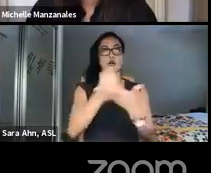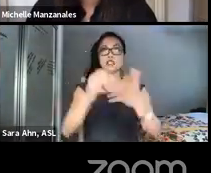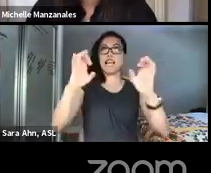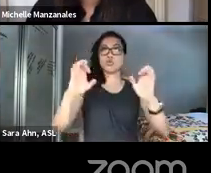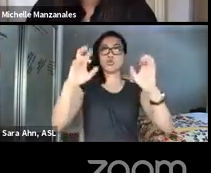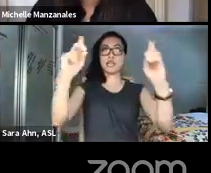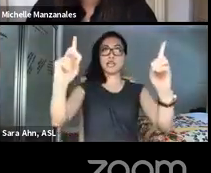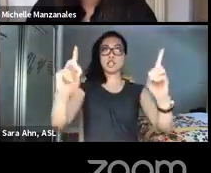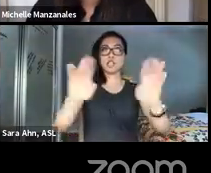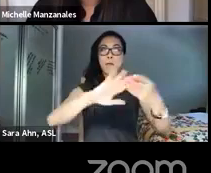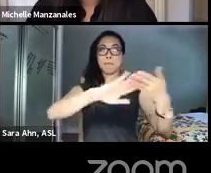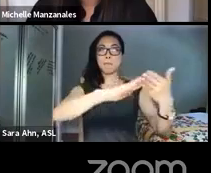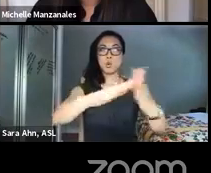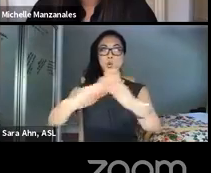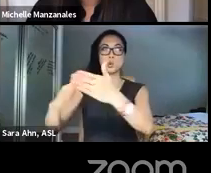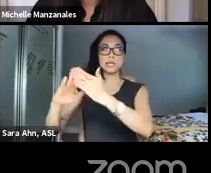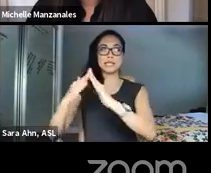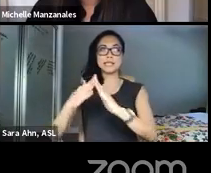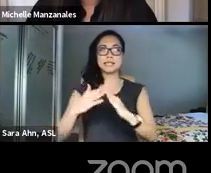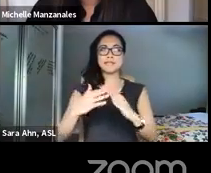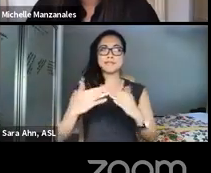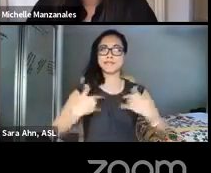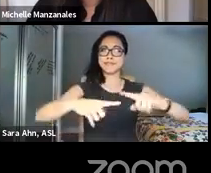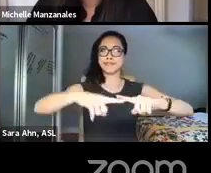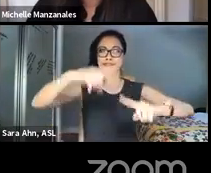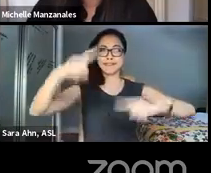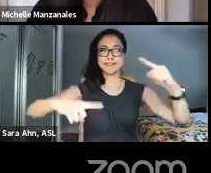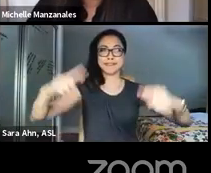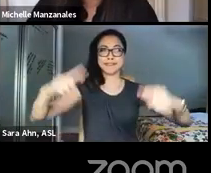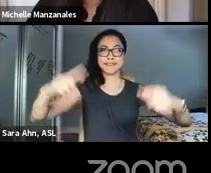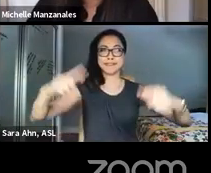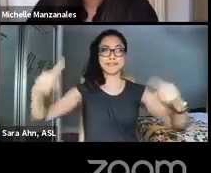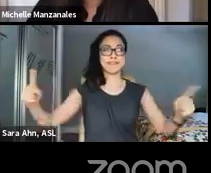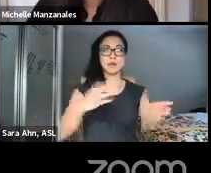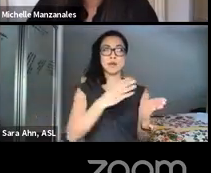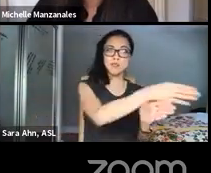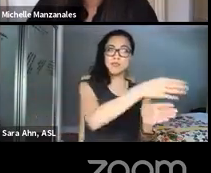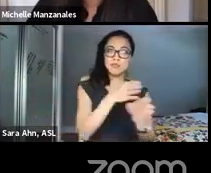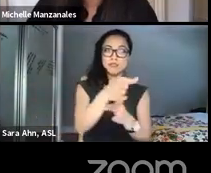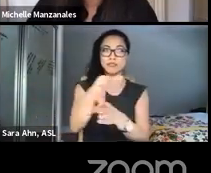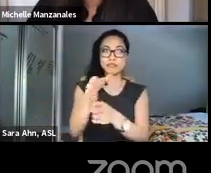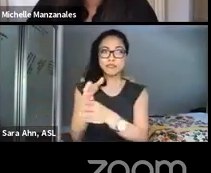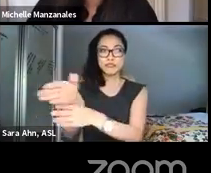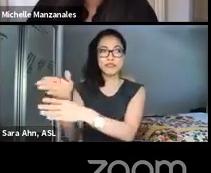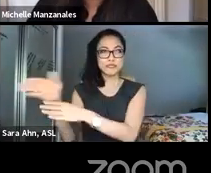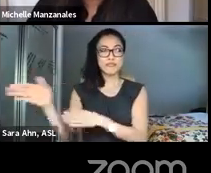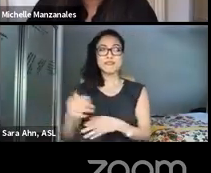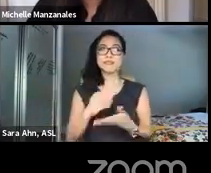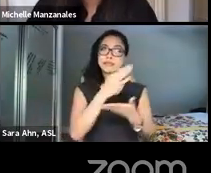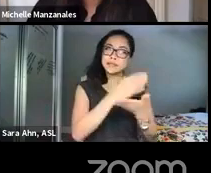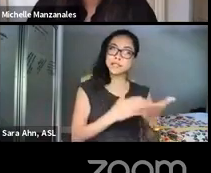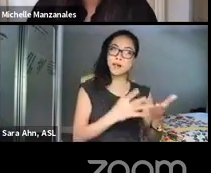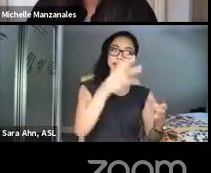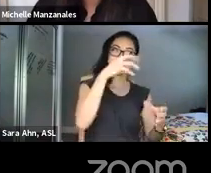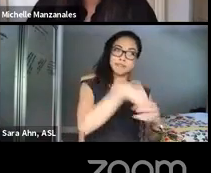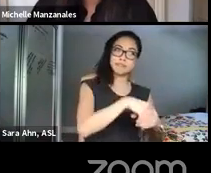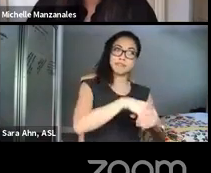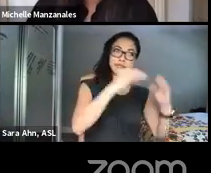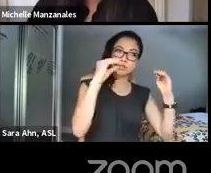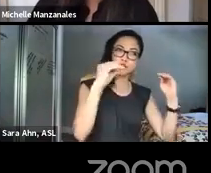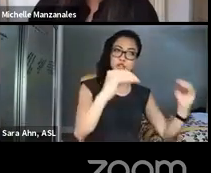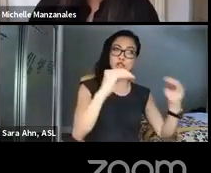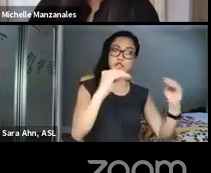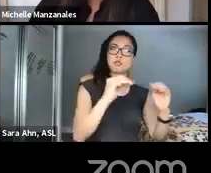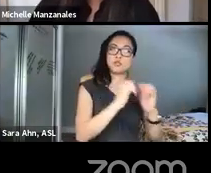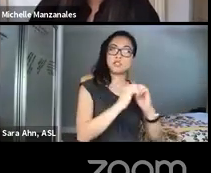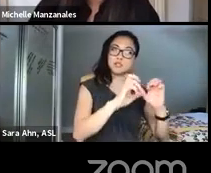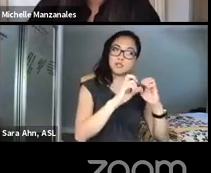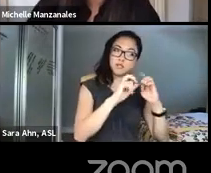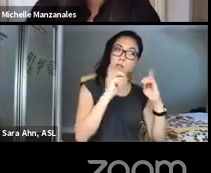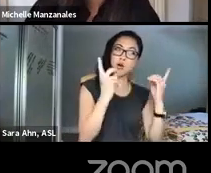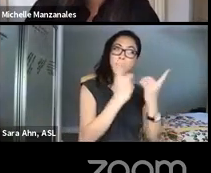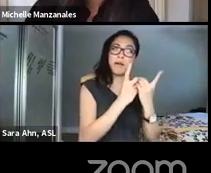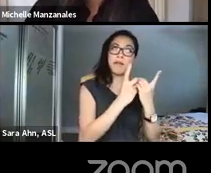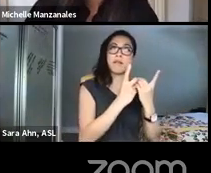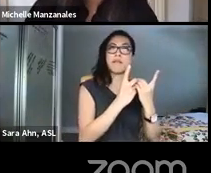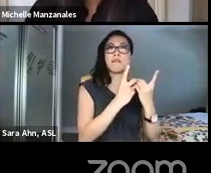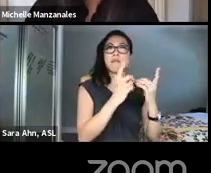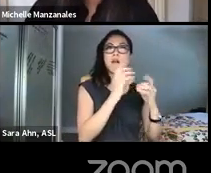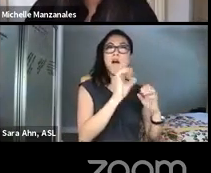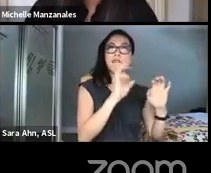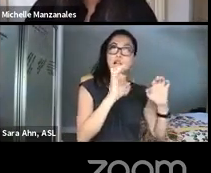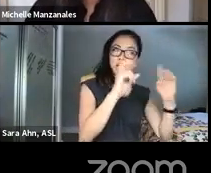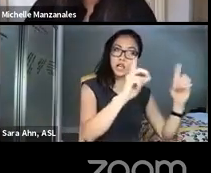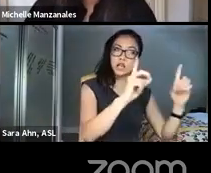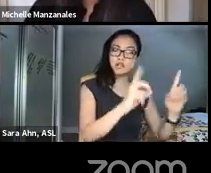with a necklace and my background is a lamp on my right-hand side. Thanks for having me